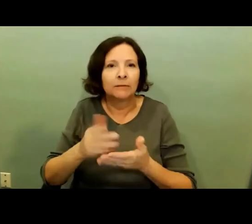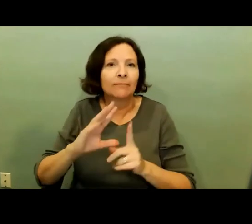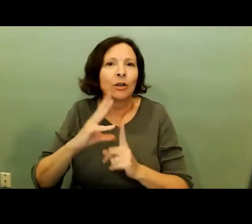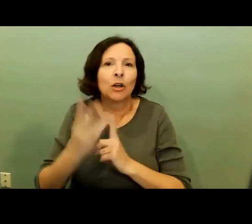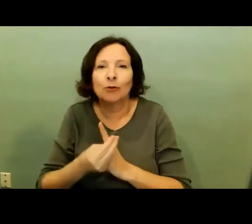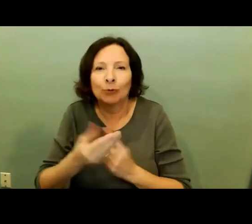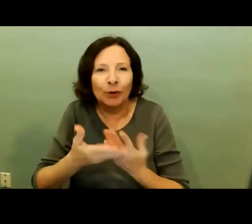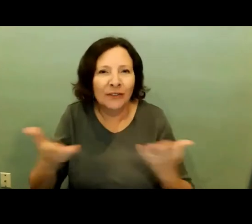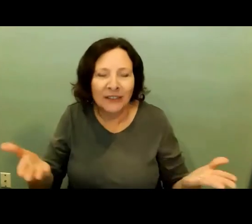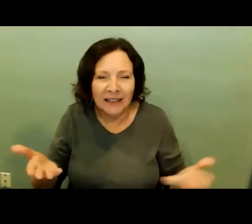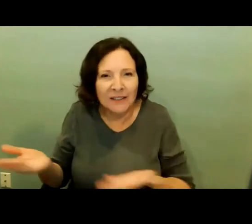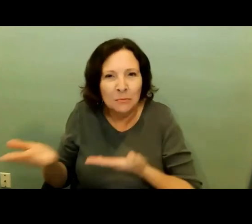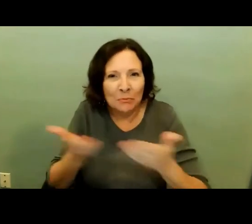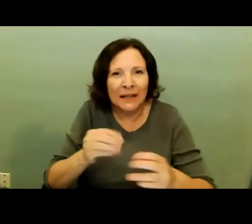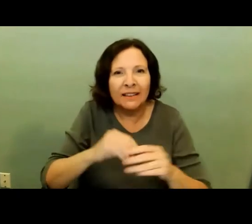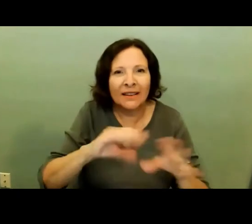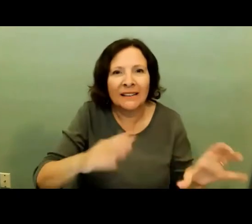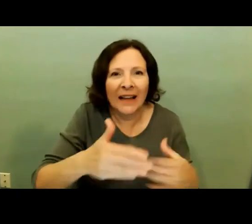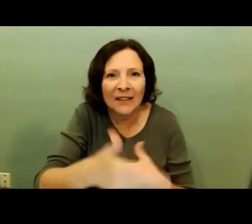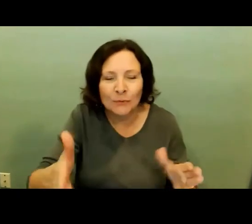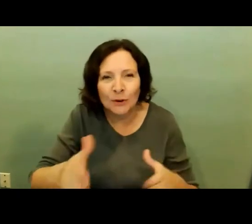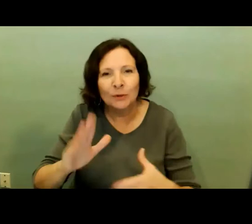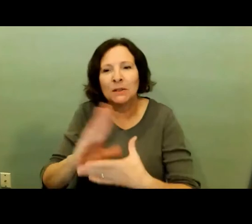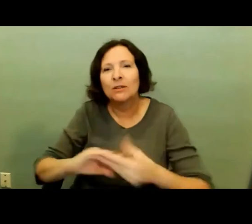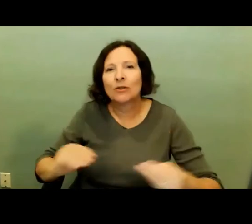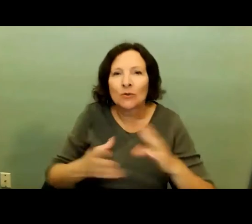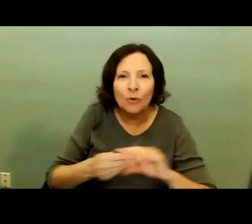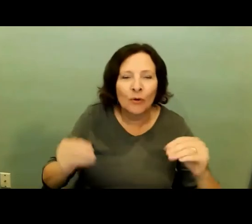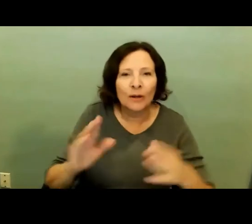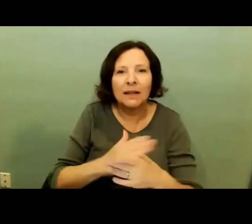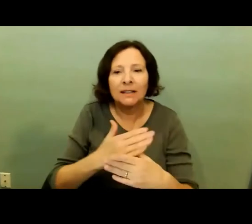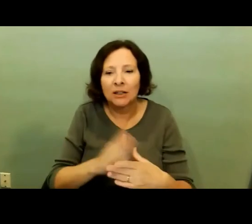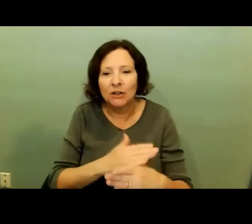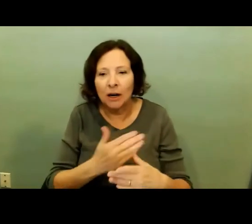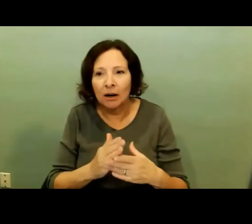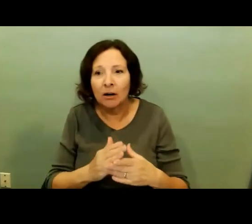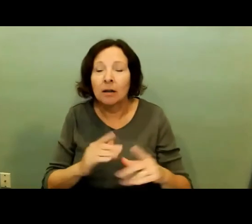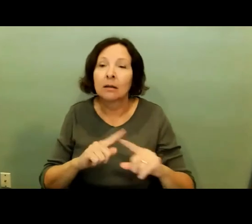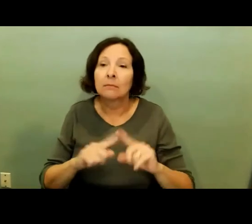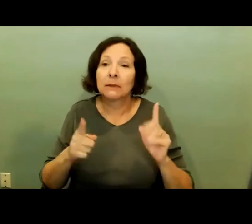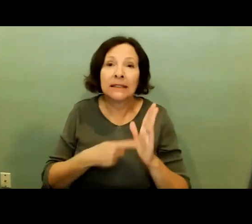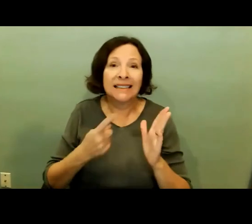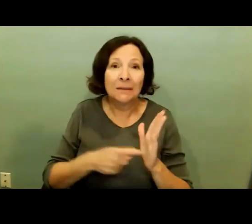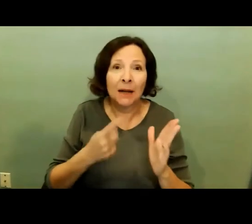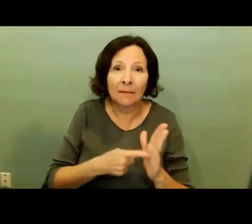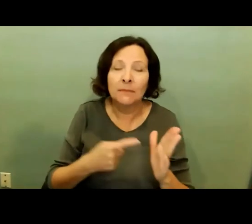names and faces we know about the pride pain and conflict associated with their identity.